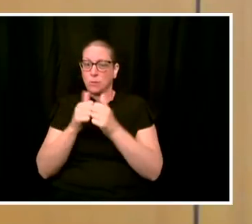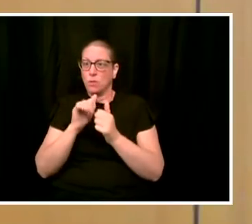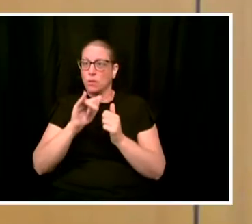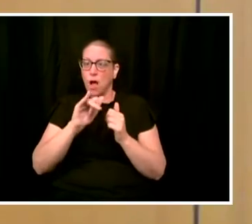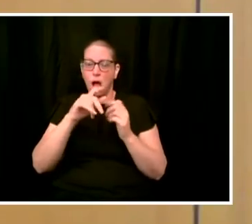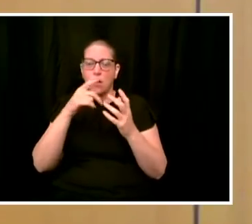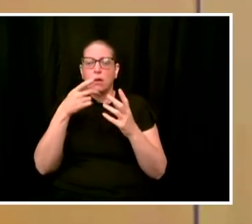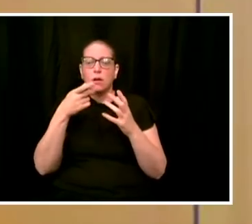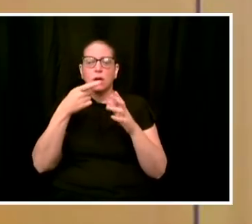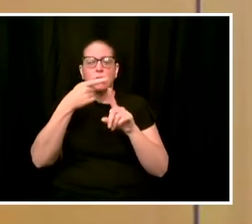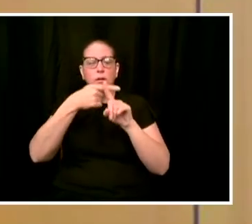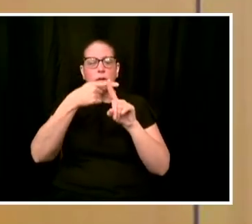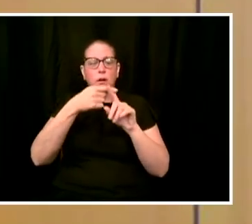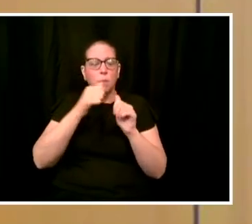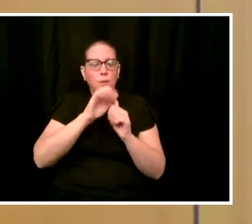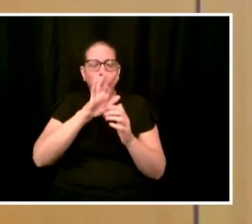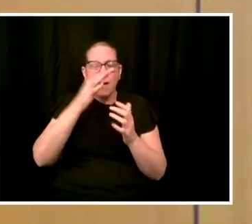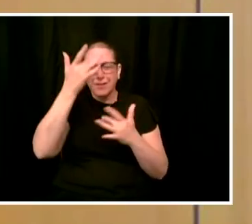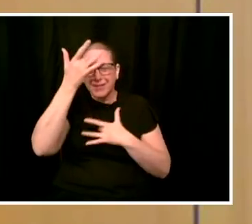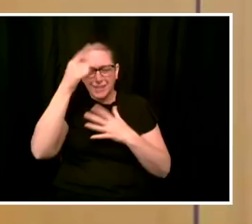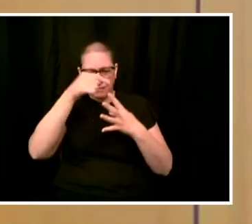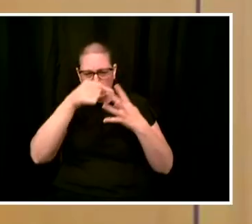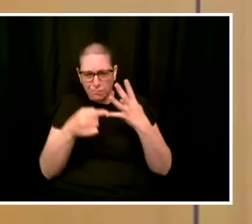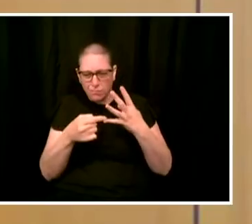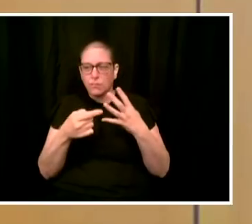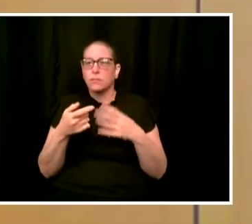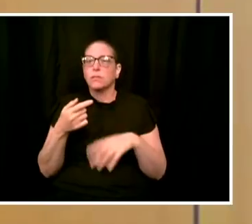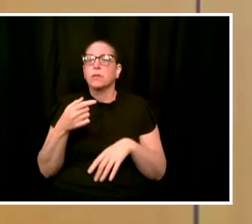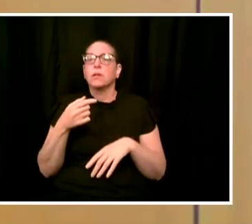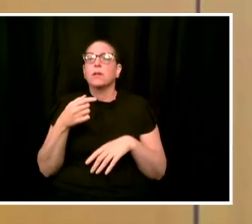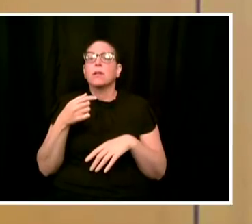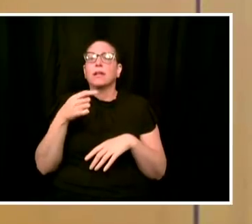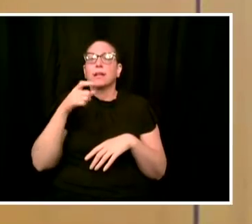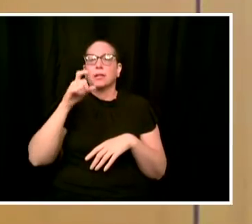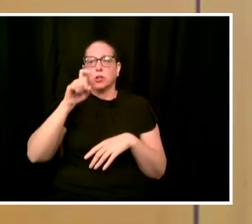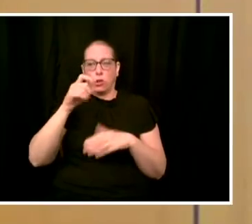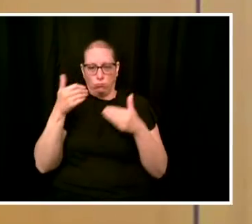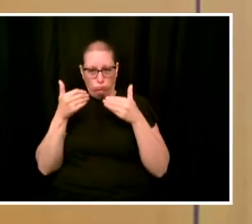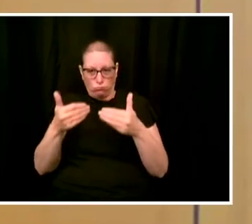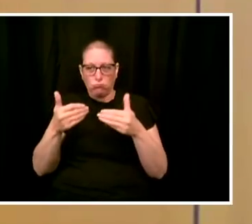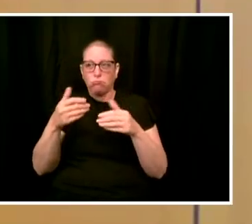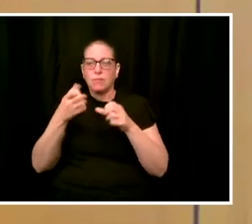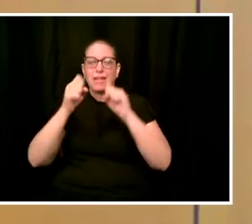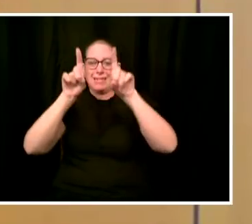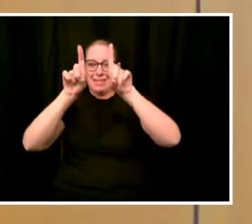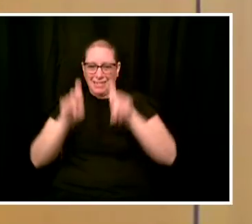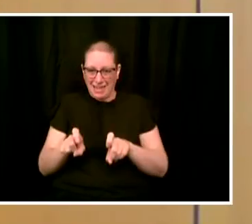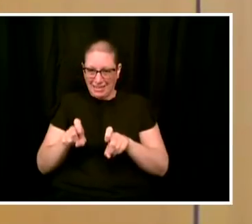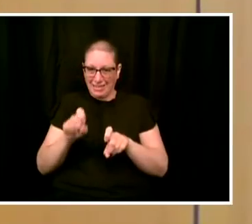HIS OR HER OPINION A CHILD THAT DOES NOT HAVE SYMPTOMS,